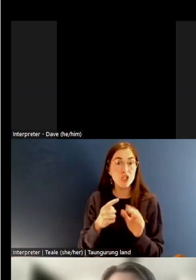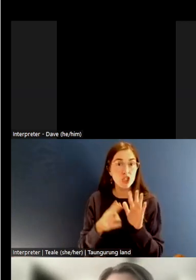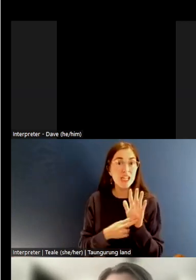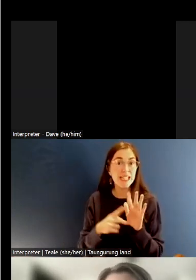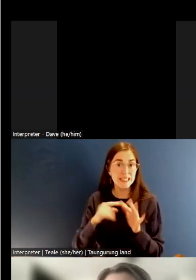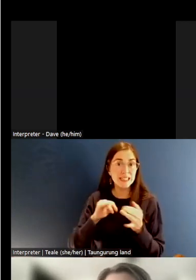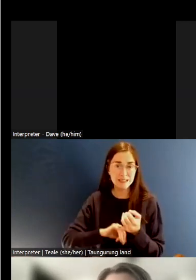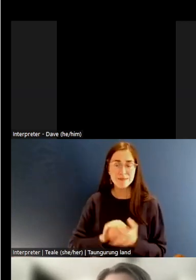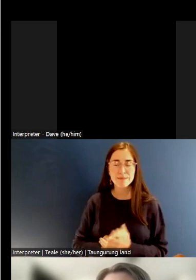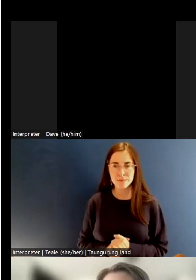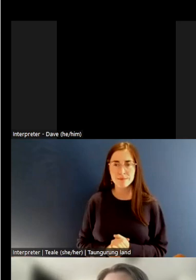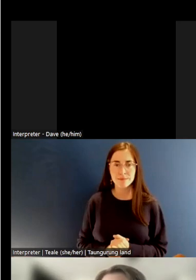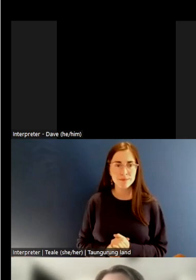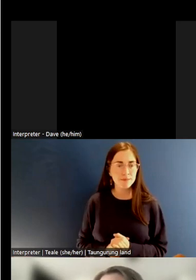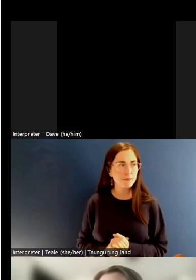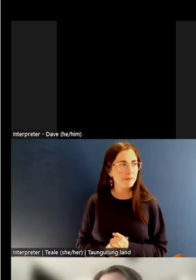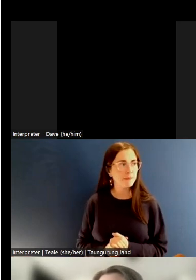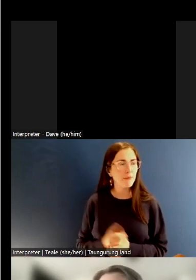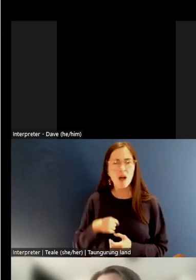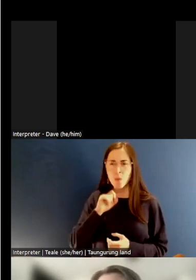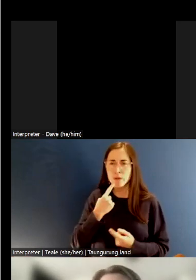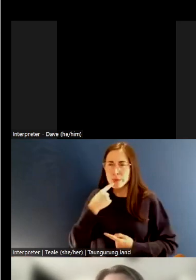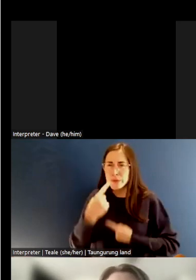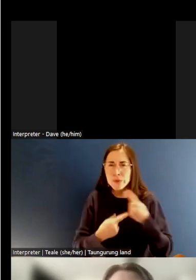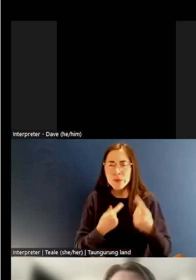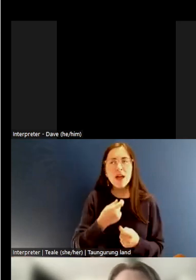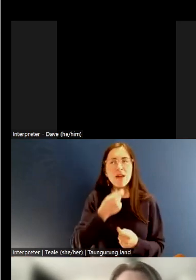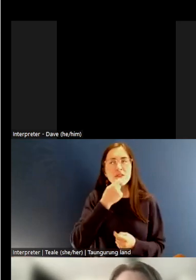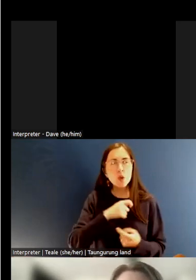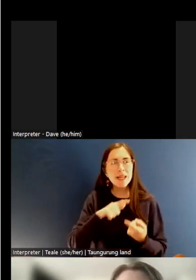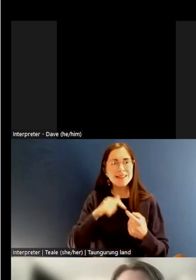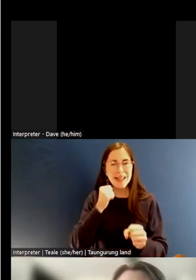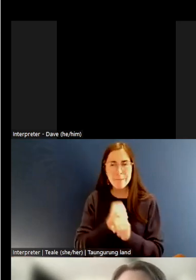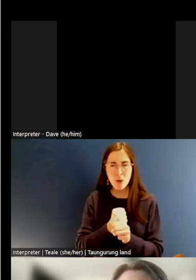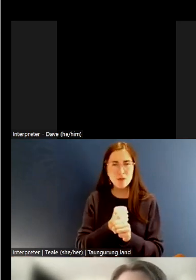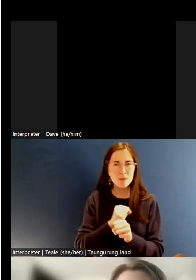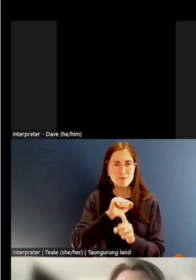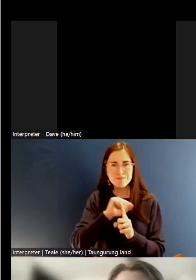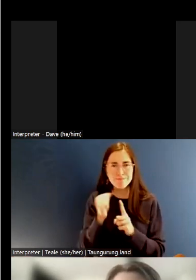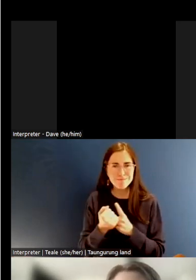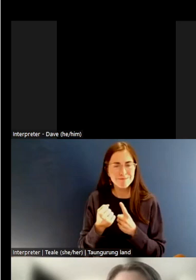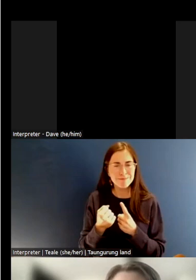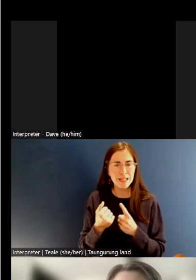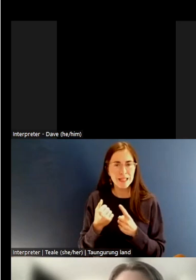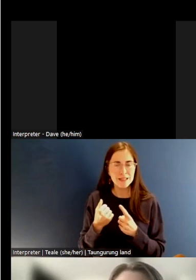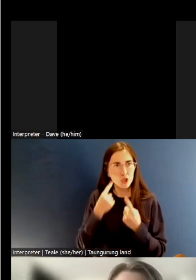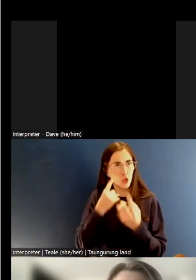So I was just gonna talk through a couple of cases really briefly to sort of illustrate what this looks like in the clinic 'cause I know that that's a lot of data